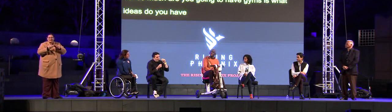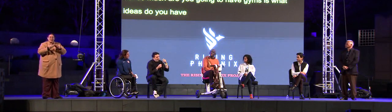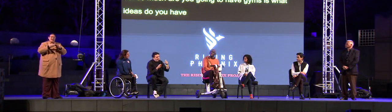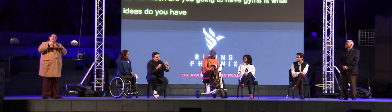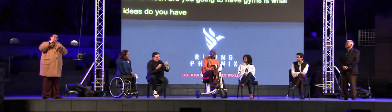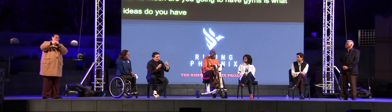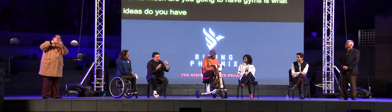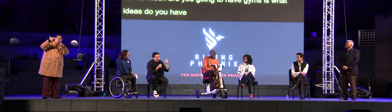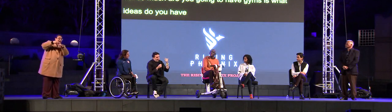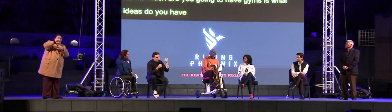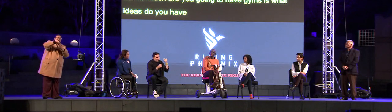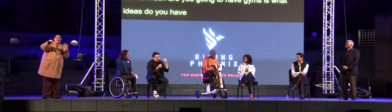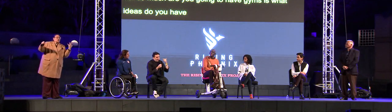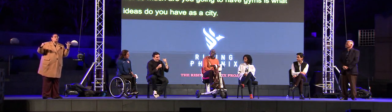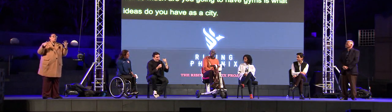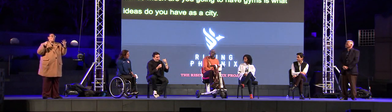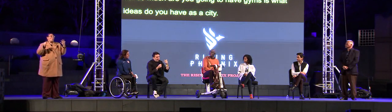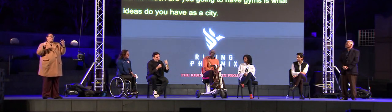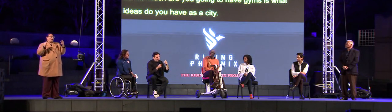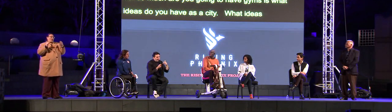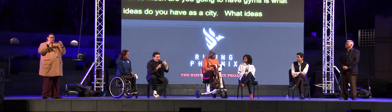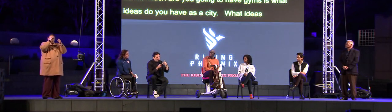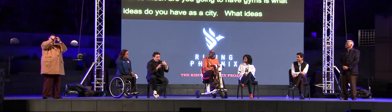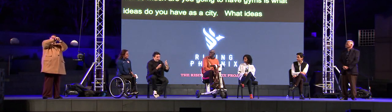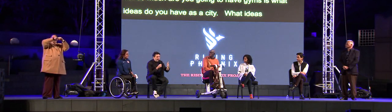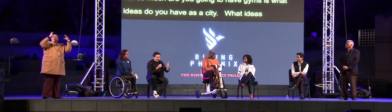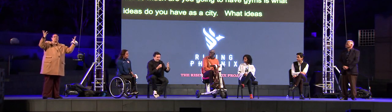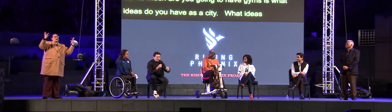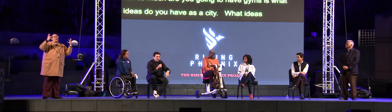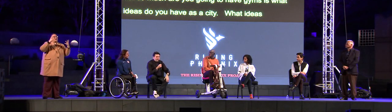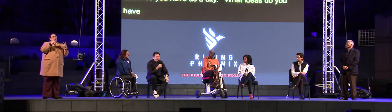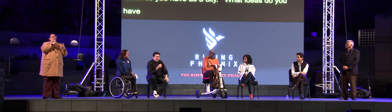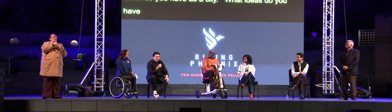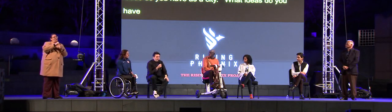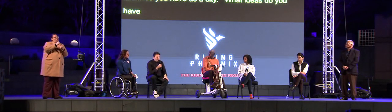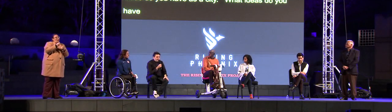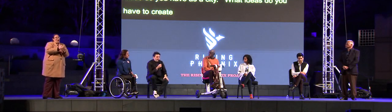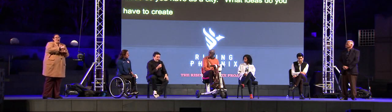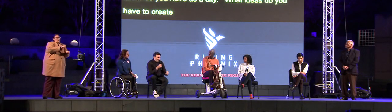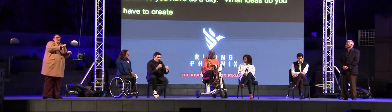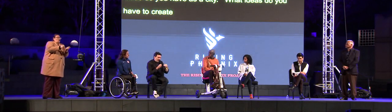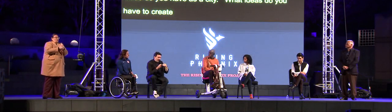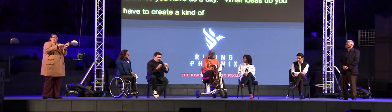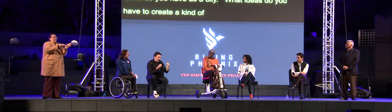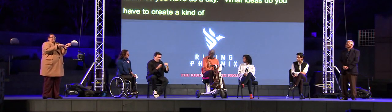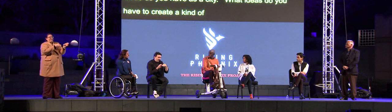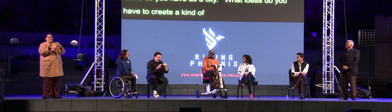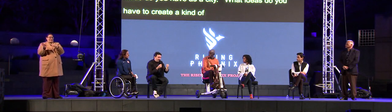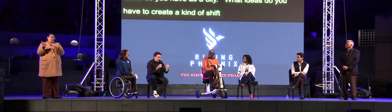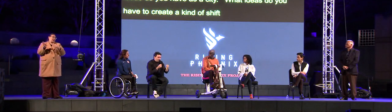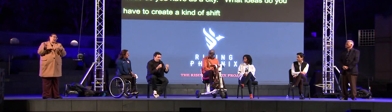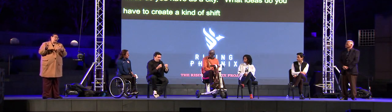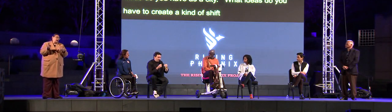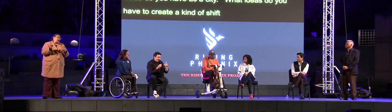What ideas do you have that can actually create a shift in-- I think attitudinal shift.